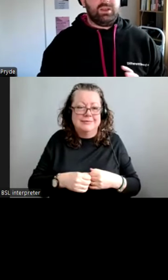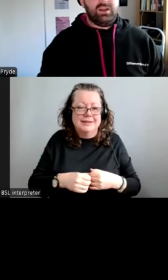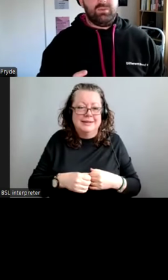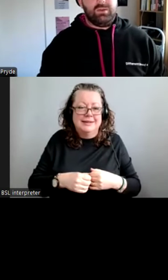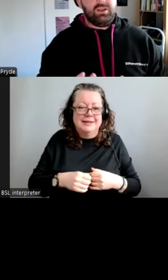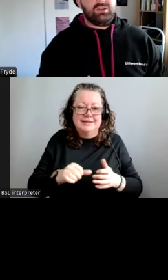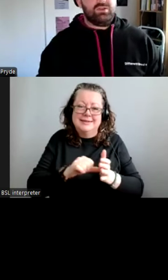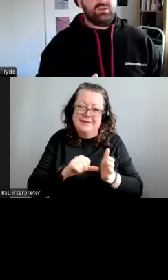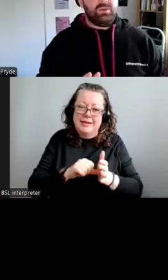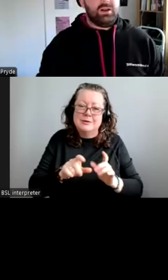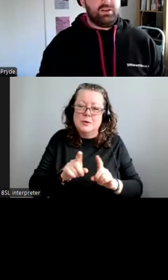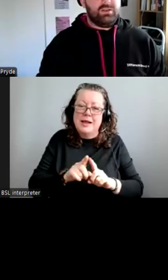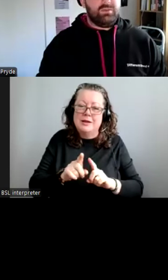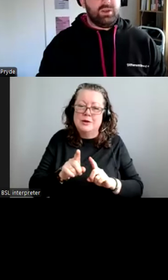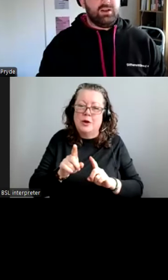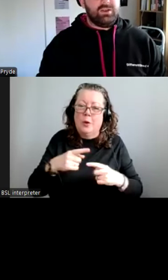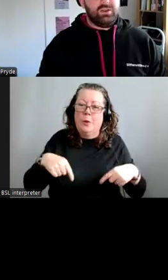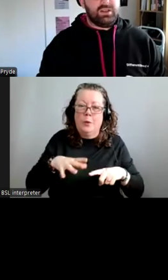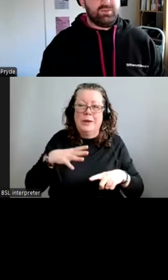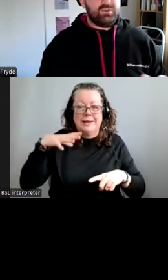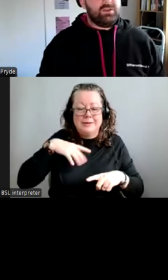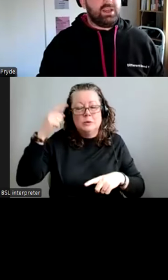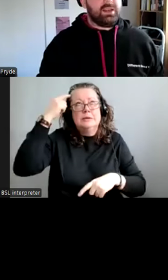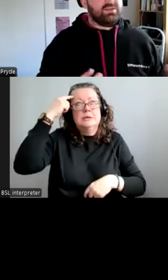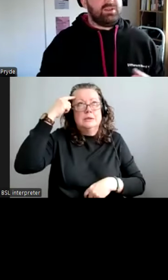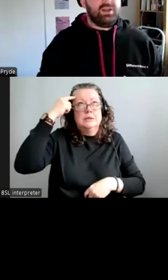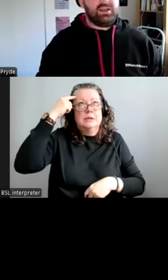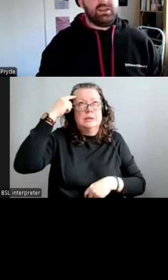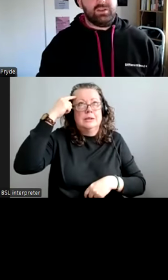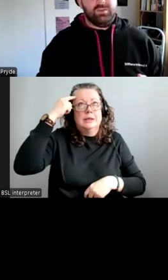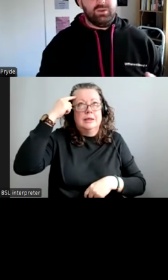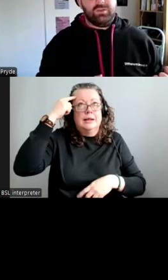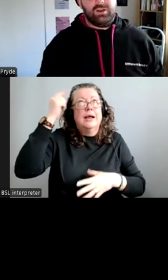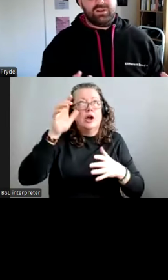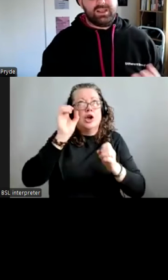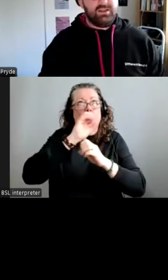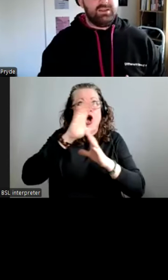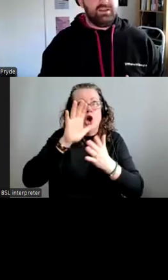What we want to make sure we are doing is both context and feedback is available within our designs.